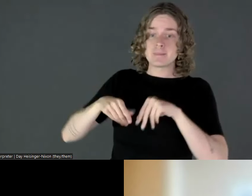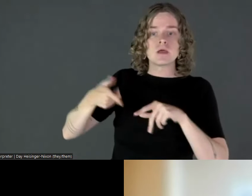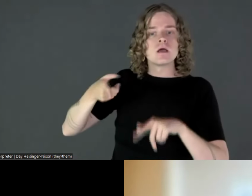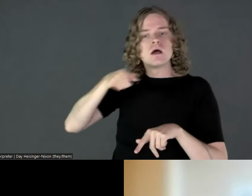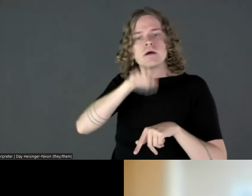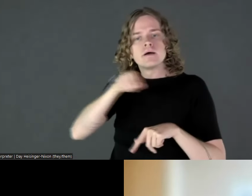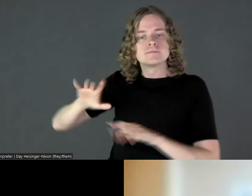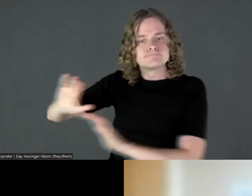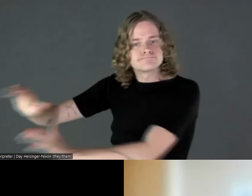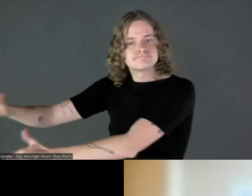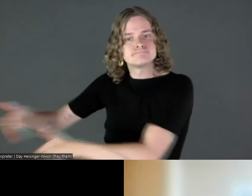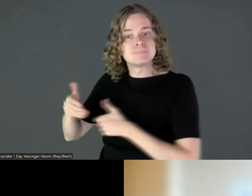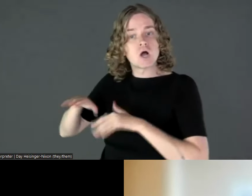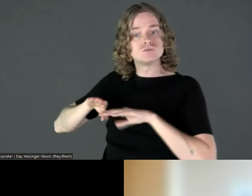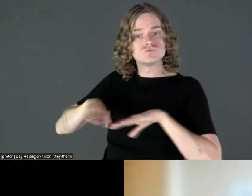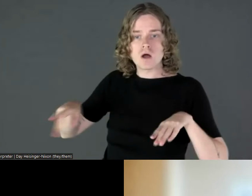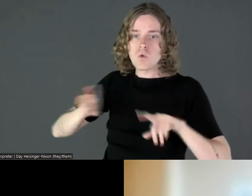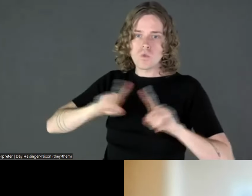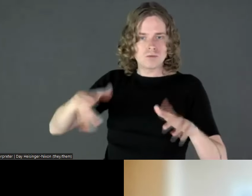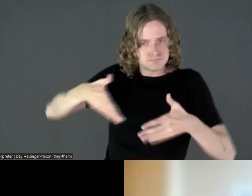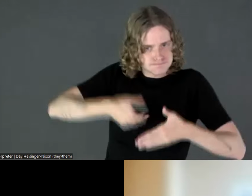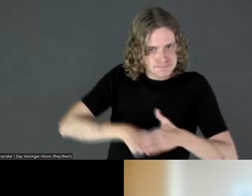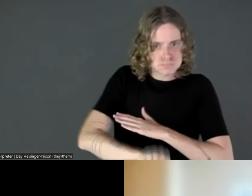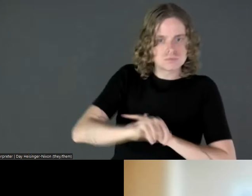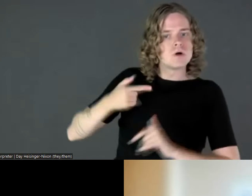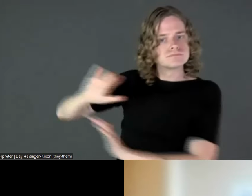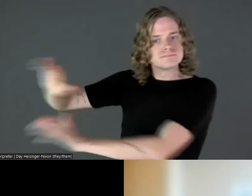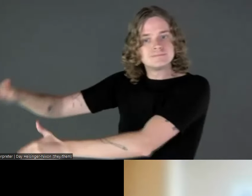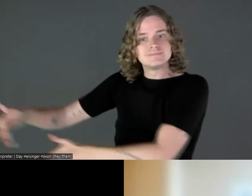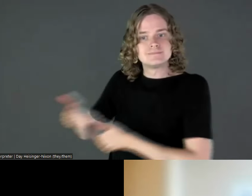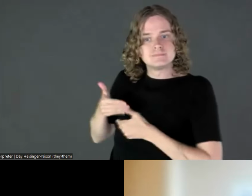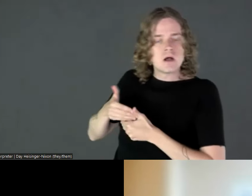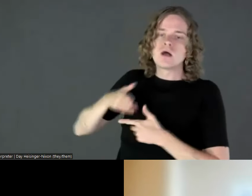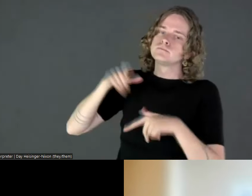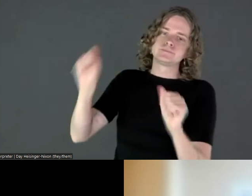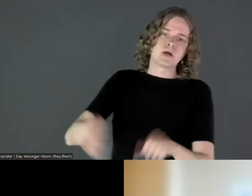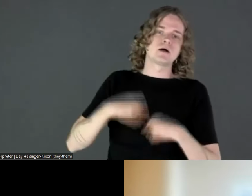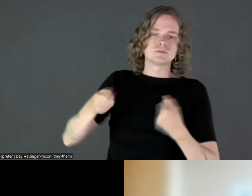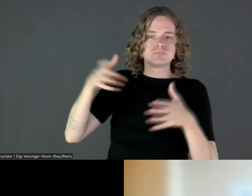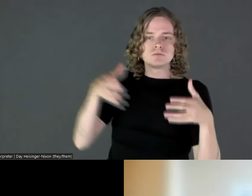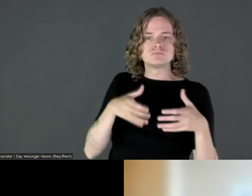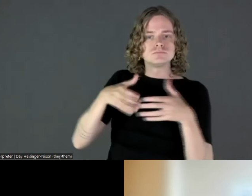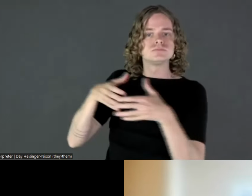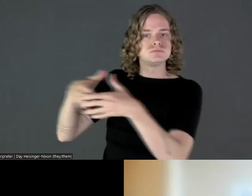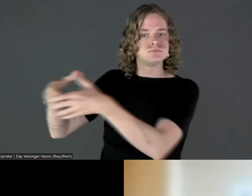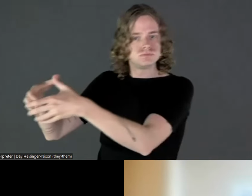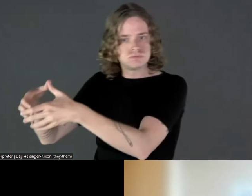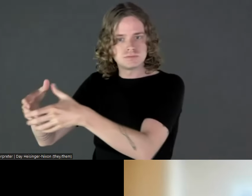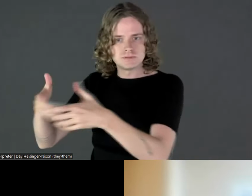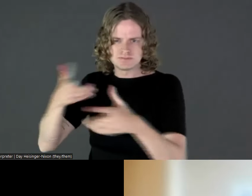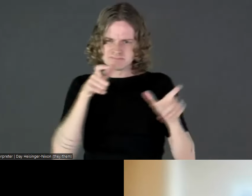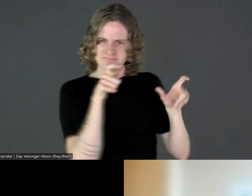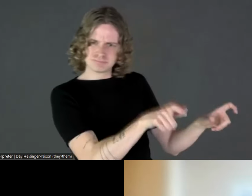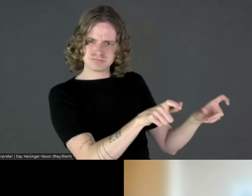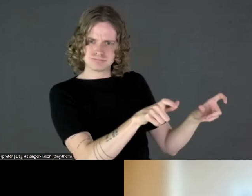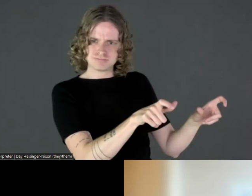of permission so if they wanted to travel with groups. You know, people at that moment needed